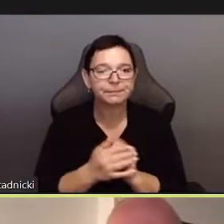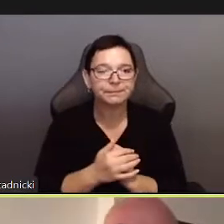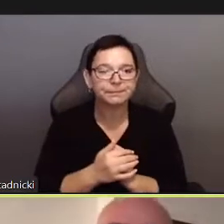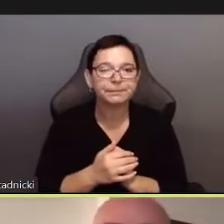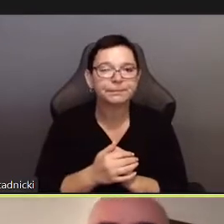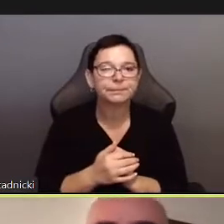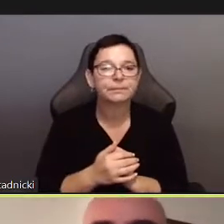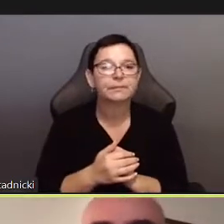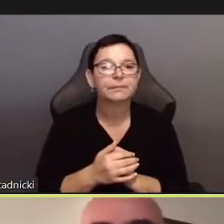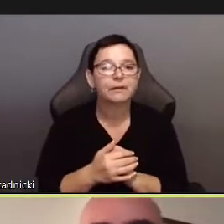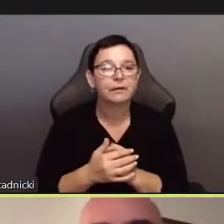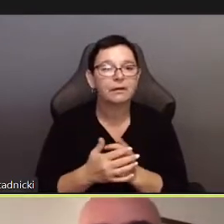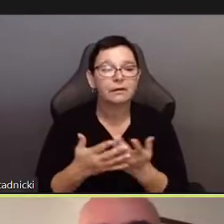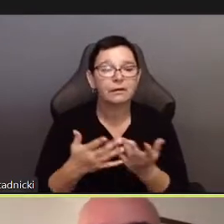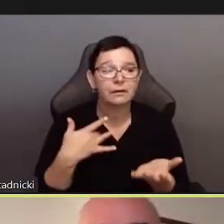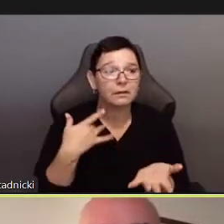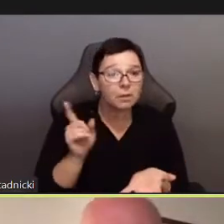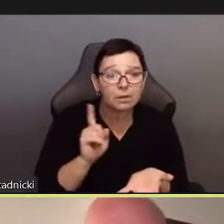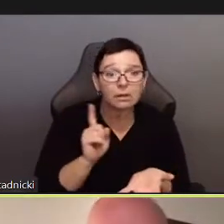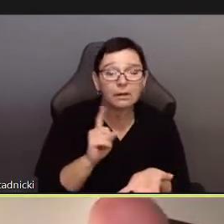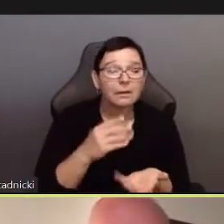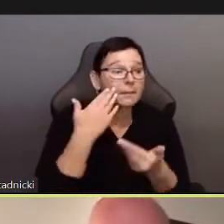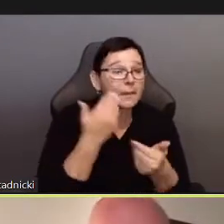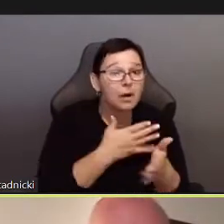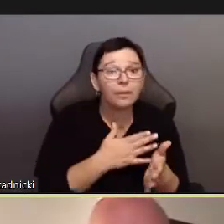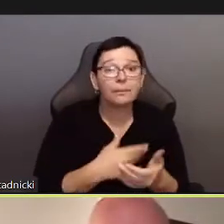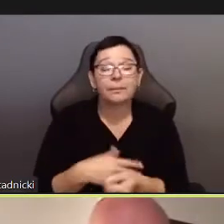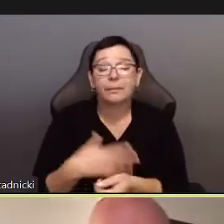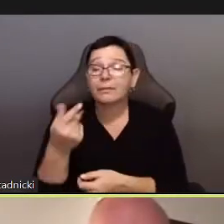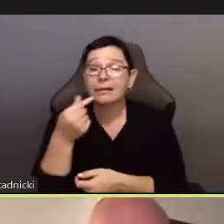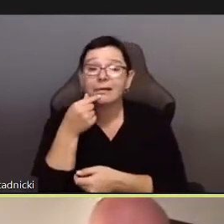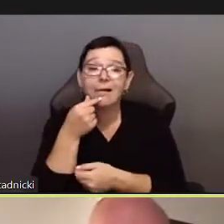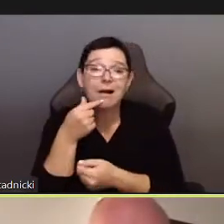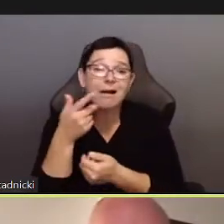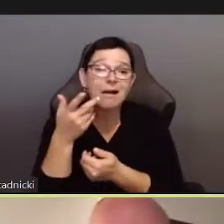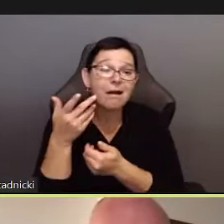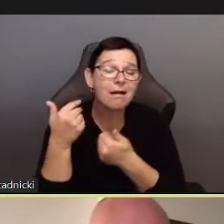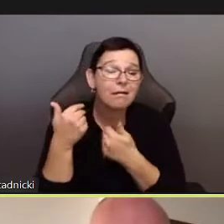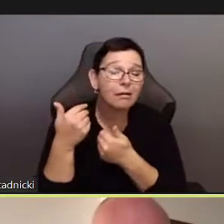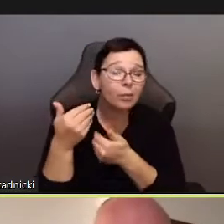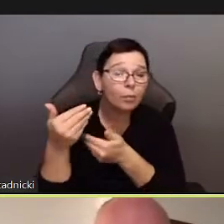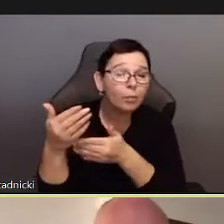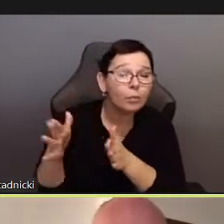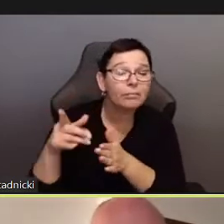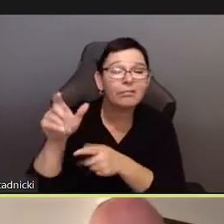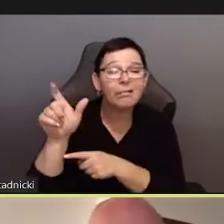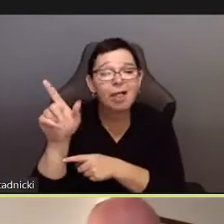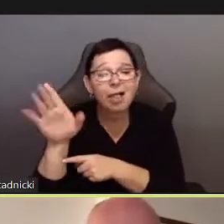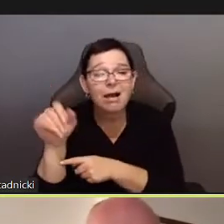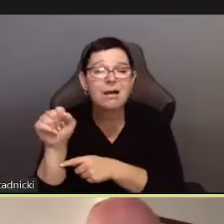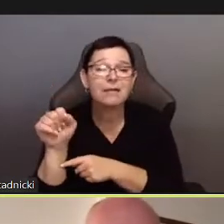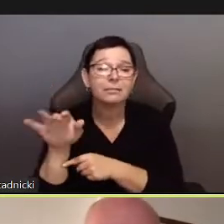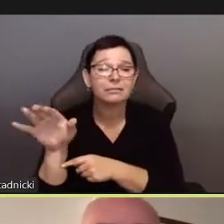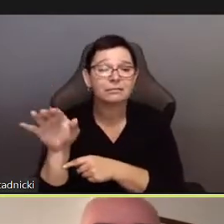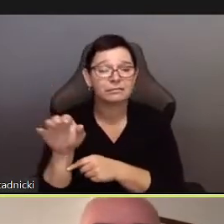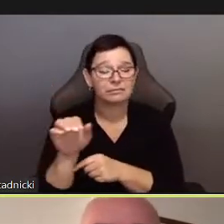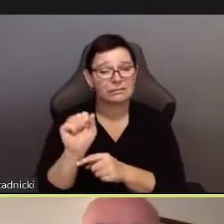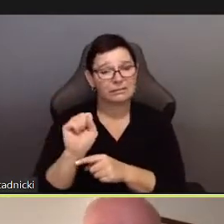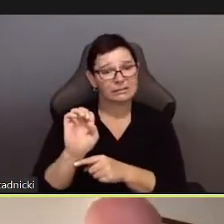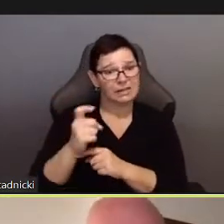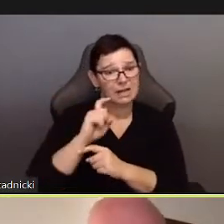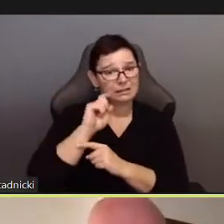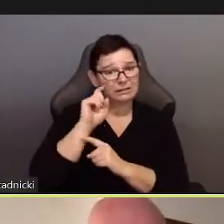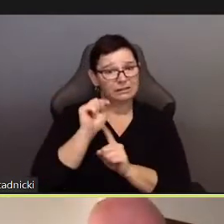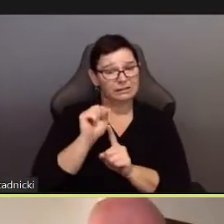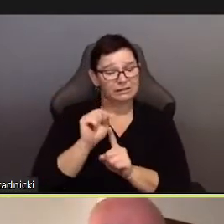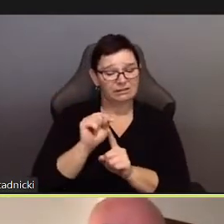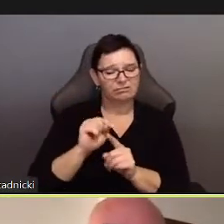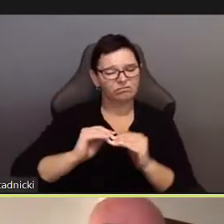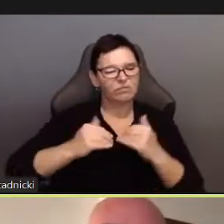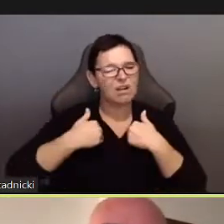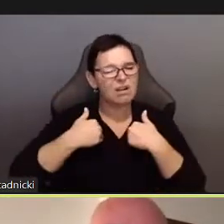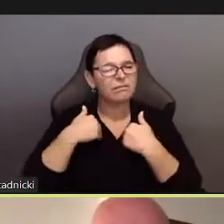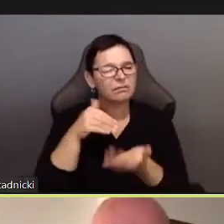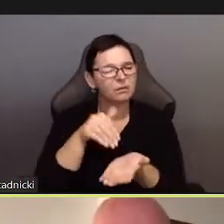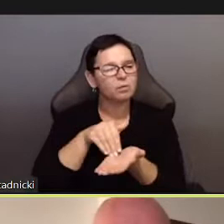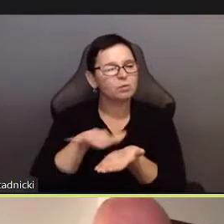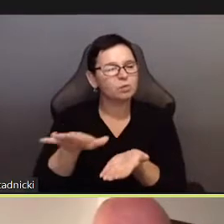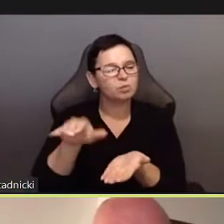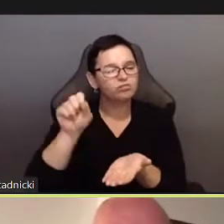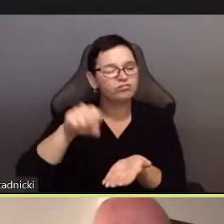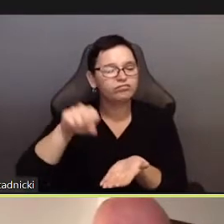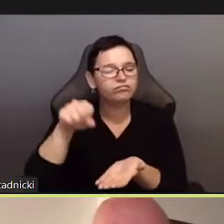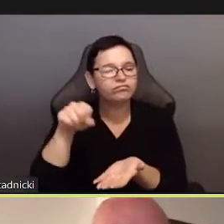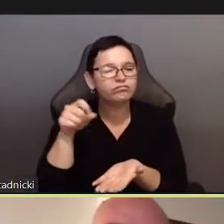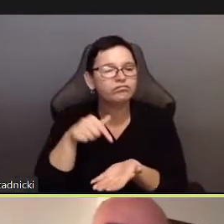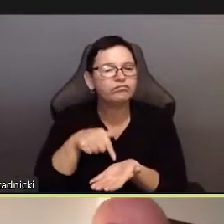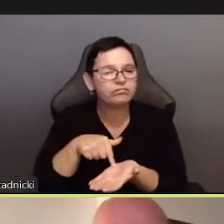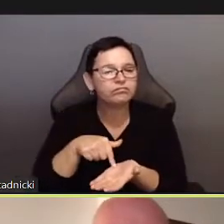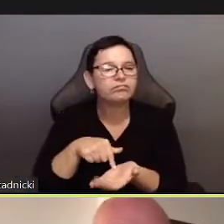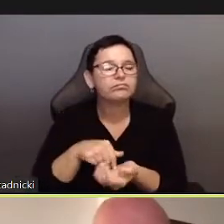One is never more exclusionary as when having sex.